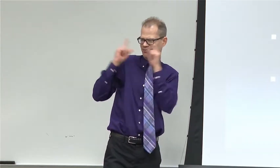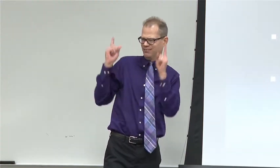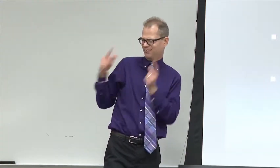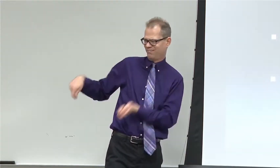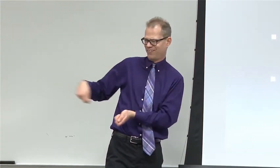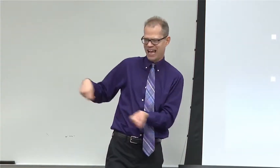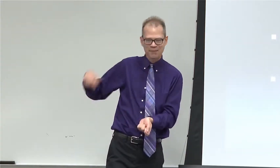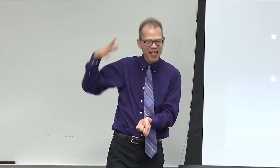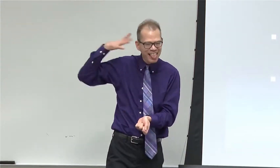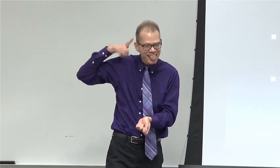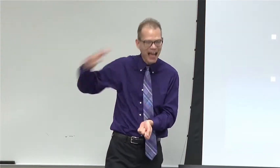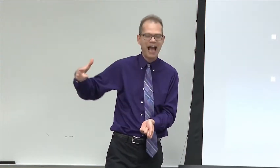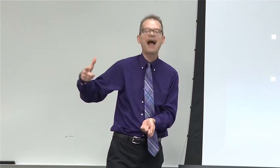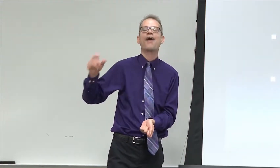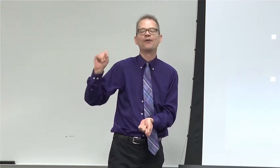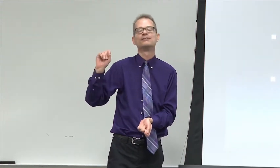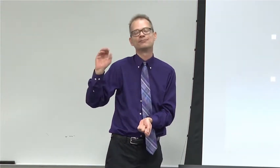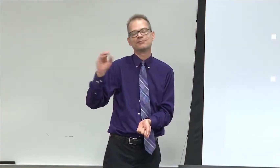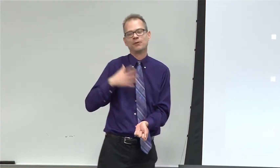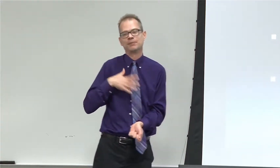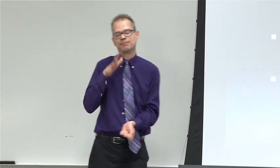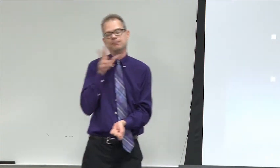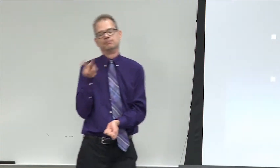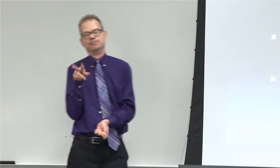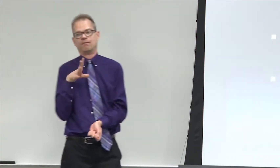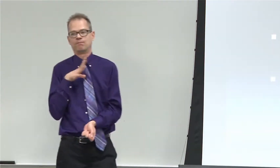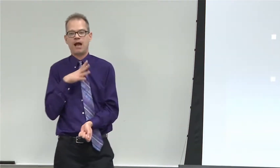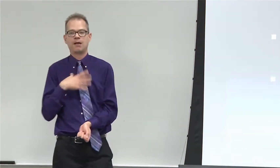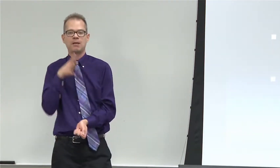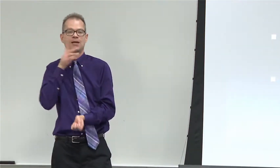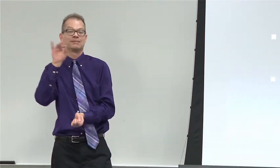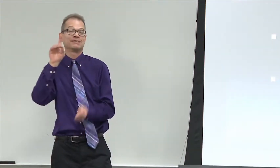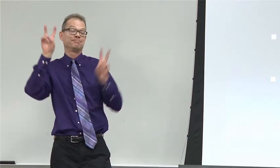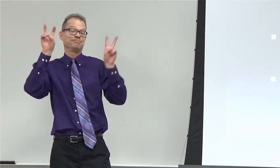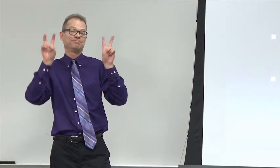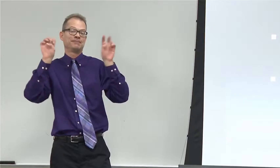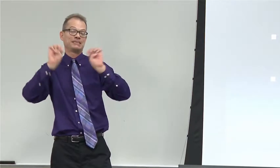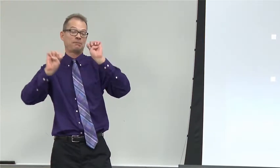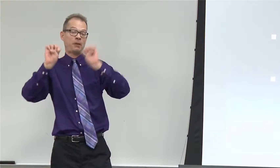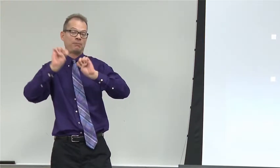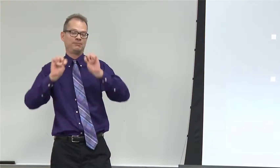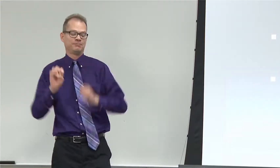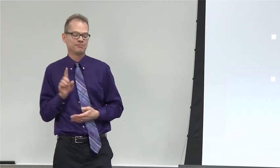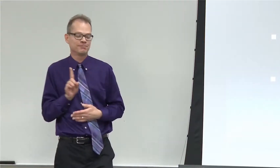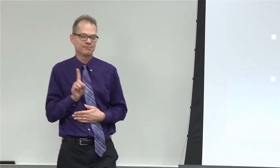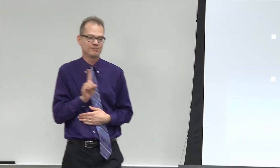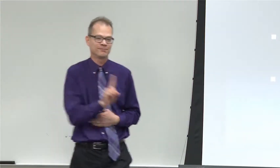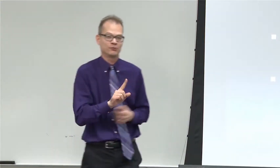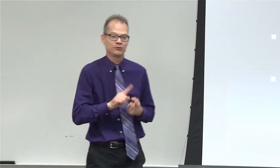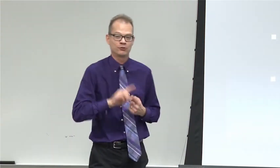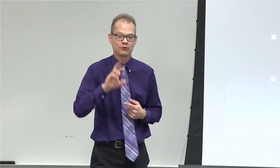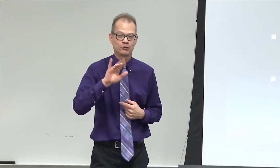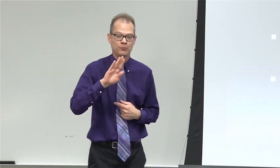that a baby would start crying when they heard such a loud device. At that point, my mother did a couple experiments.